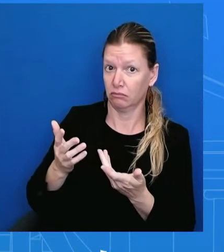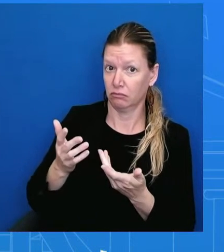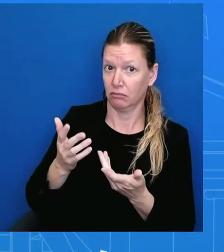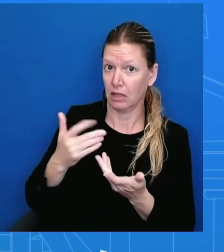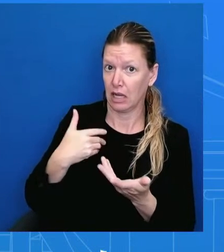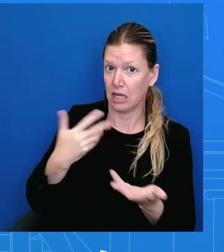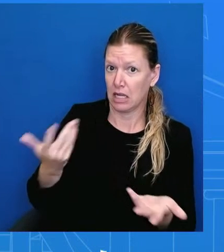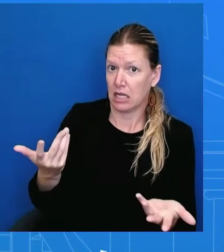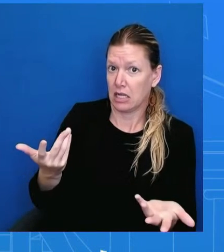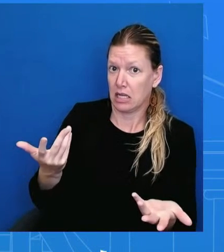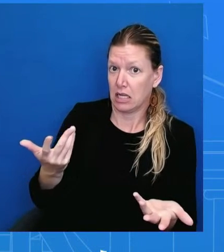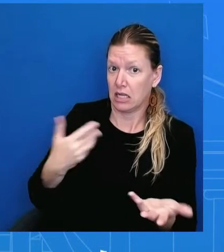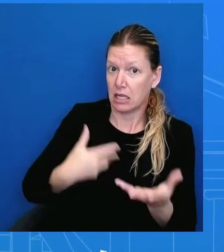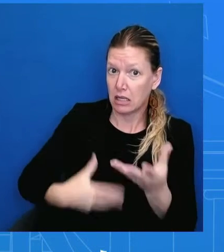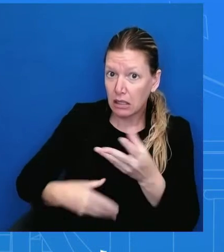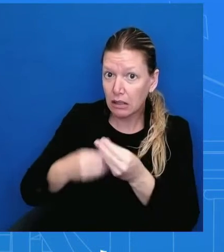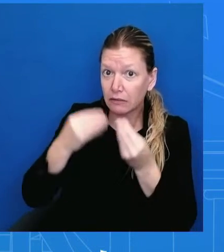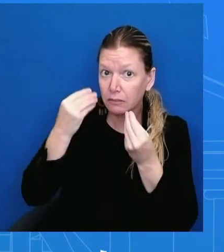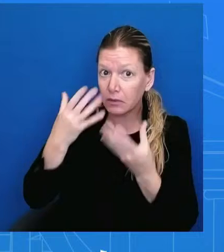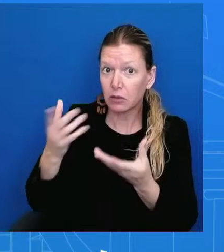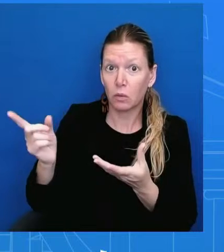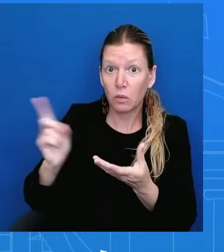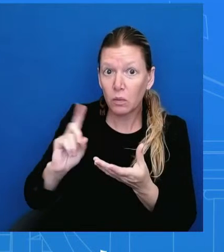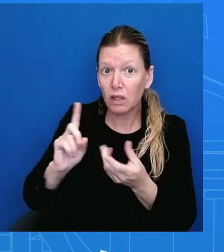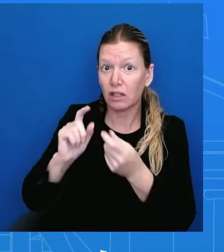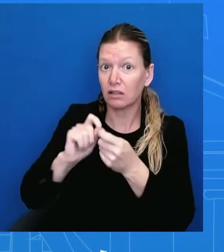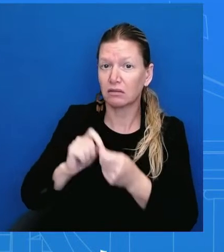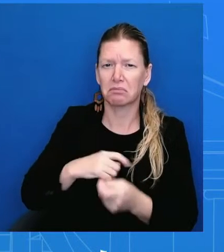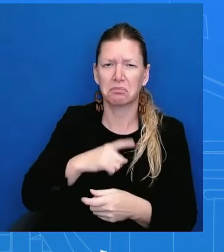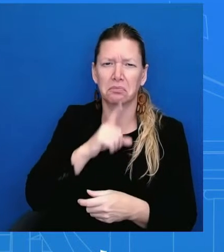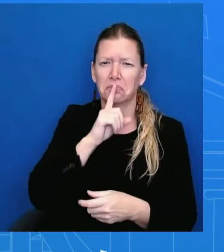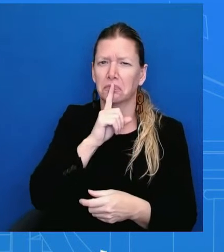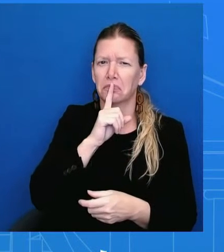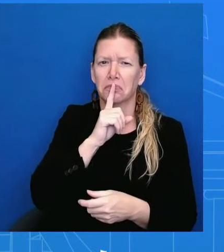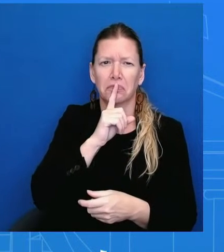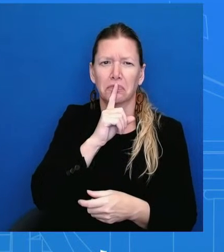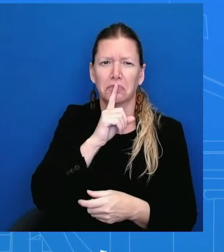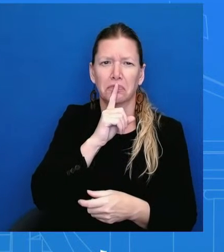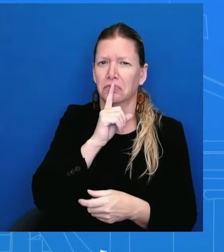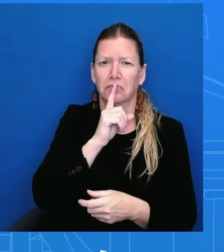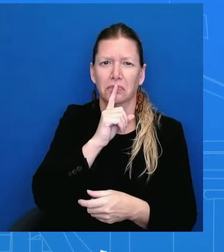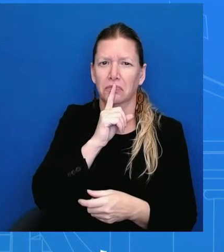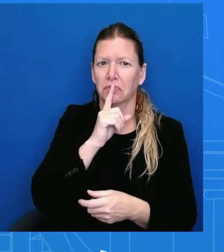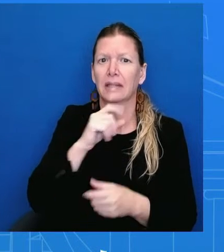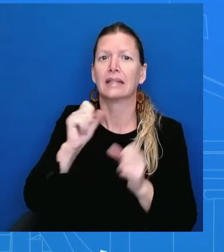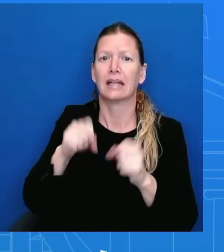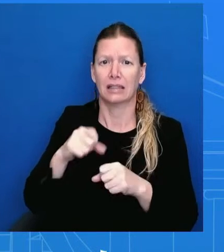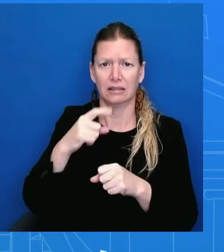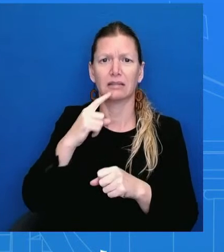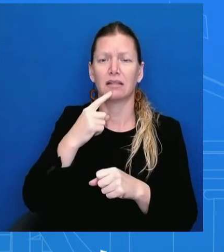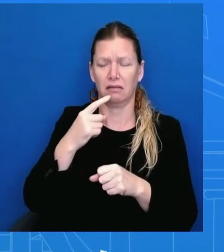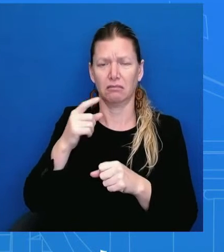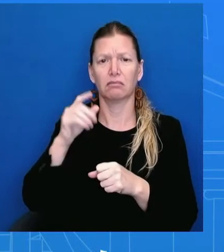three times as it relates to the -- the exam that he takes every year. And I just don't have a location to speak to.